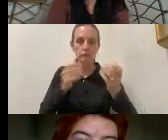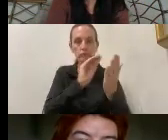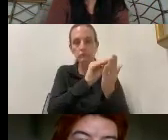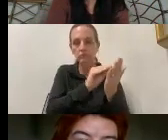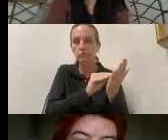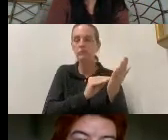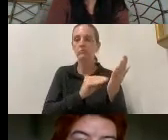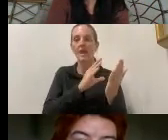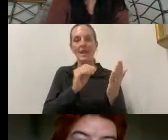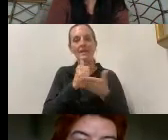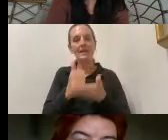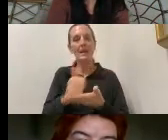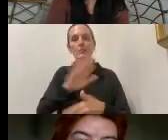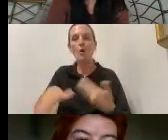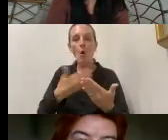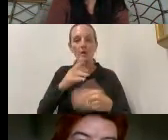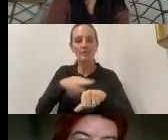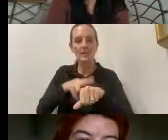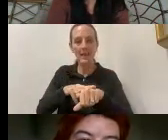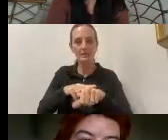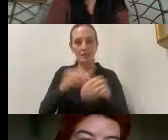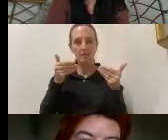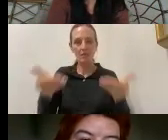Nation move forward. That's what's working for us.